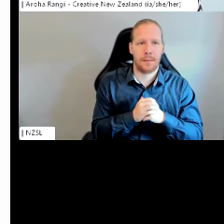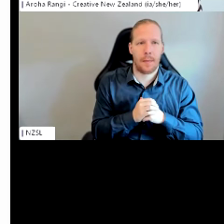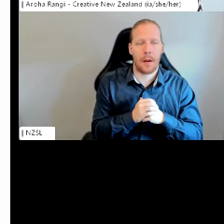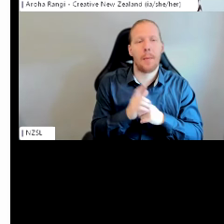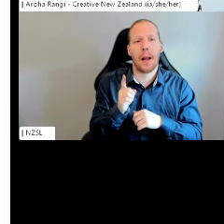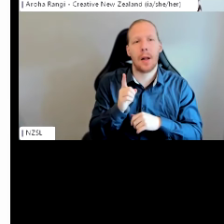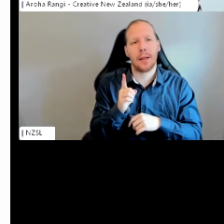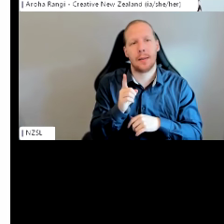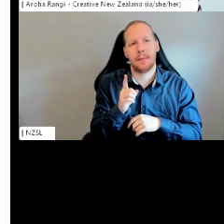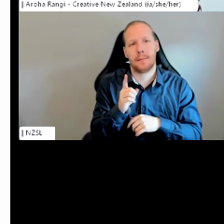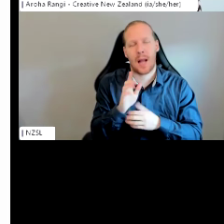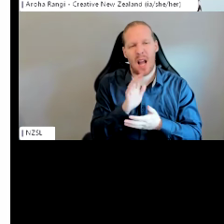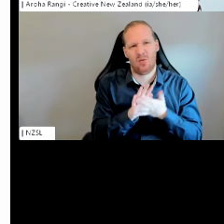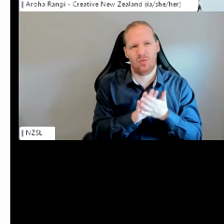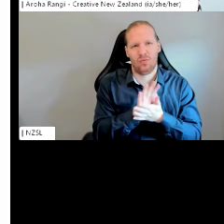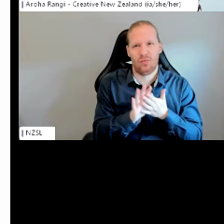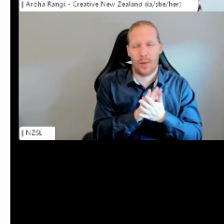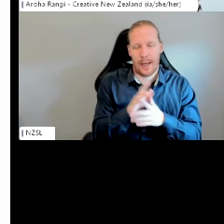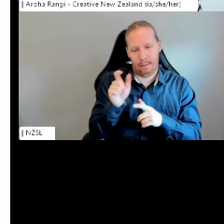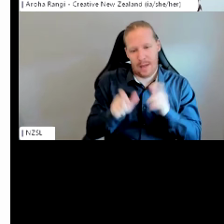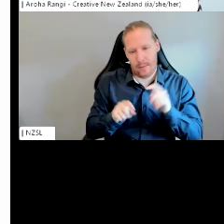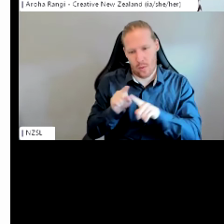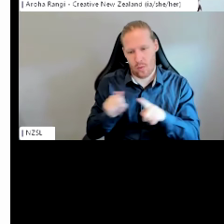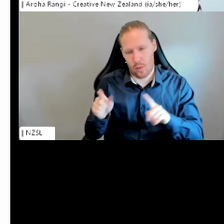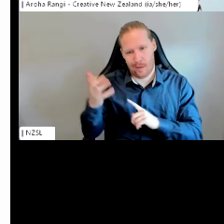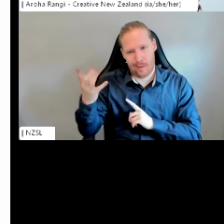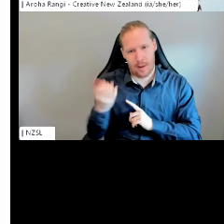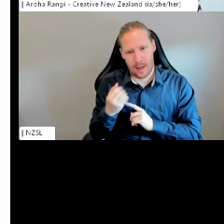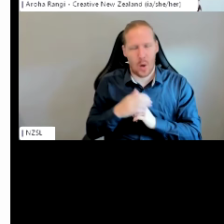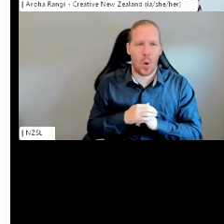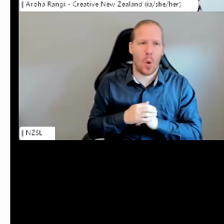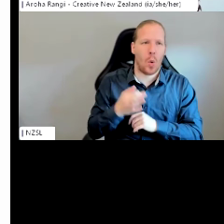uh people are beginning to feel economic pressures and those economic pressures are starting to shape